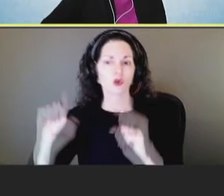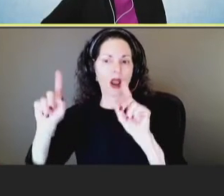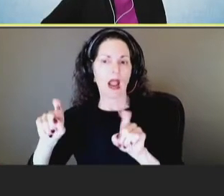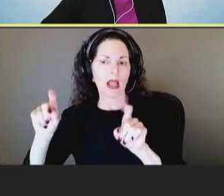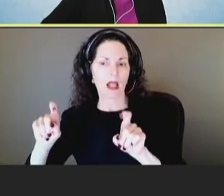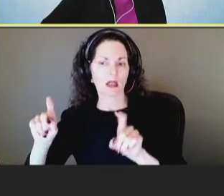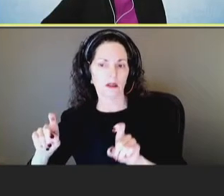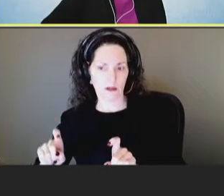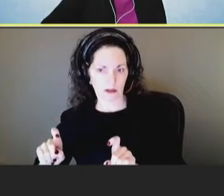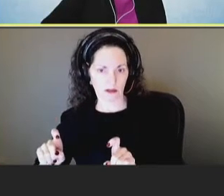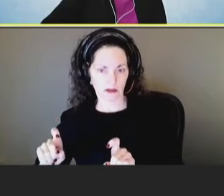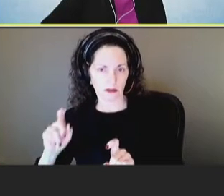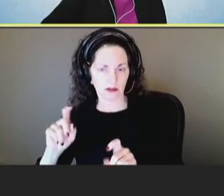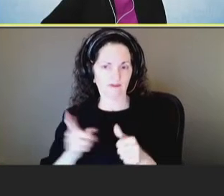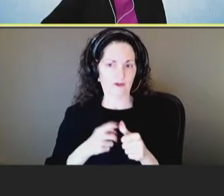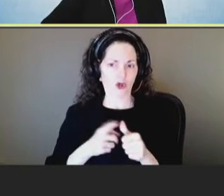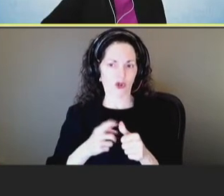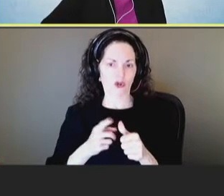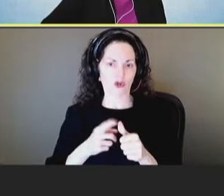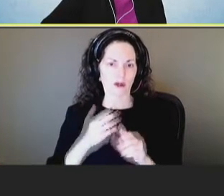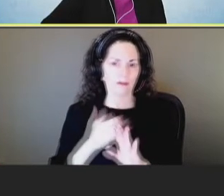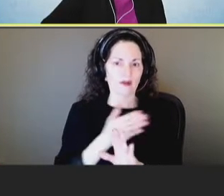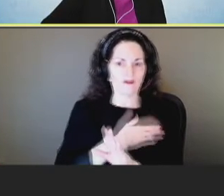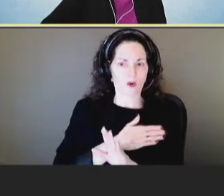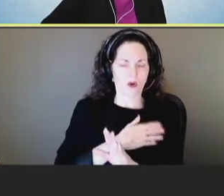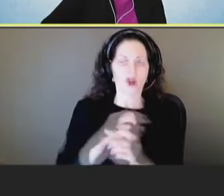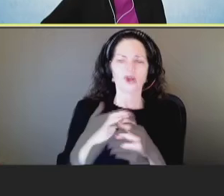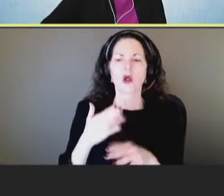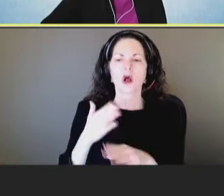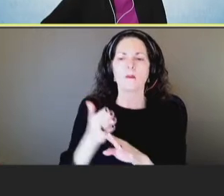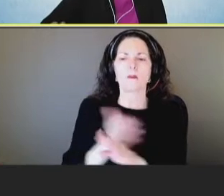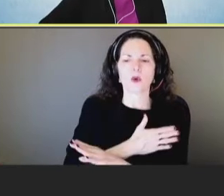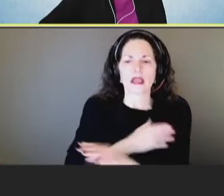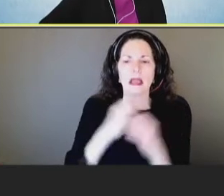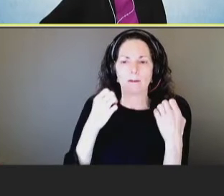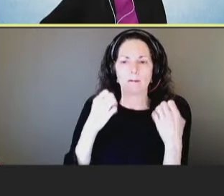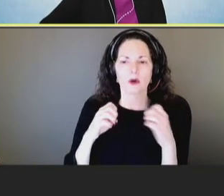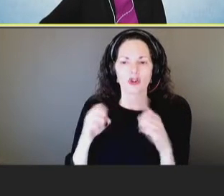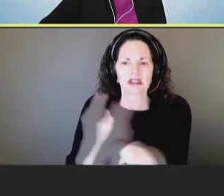into pre-emergency use authorization living documents. So, these are living documents.